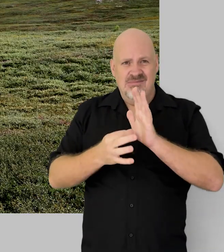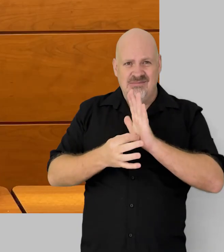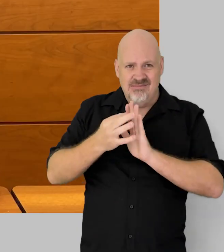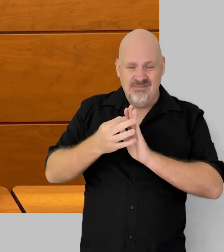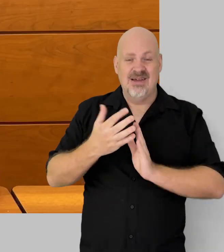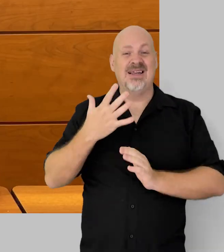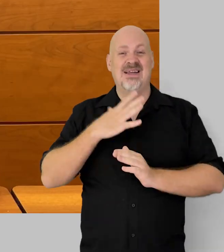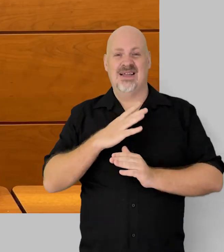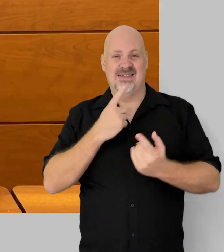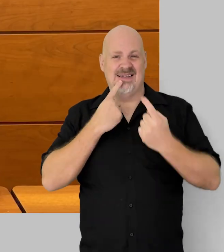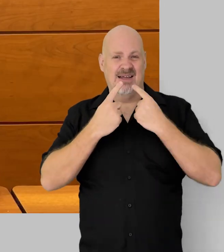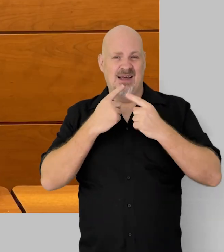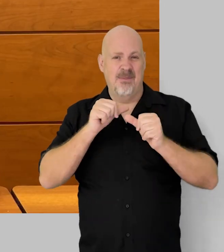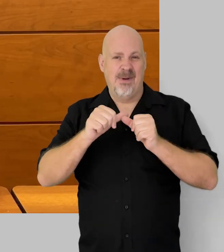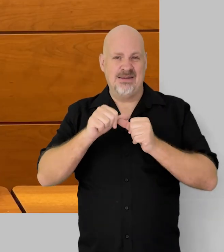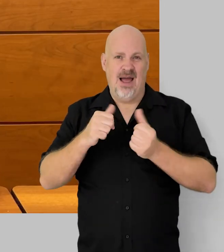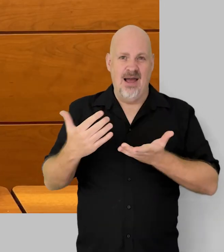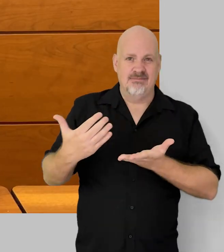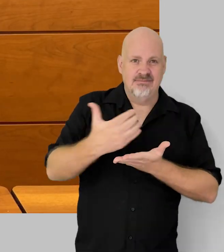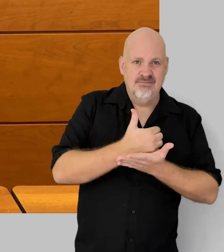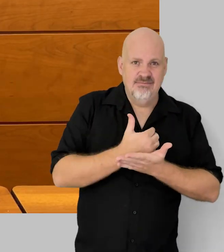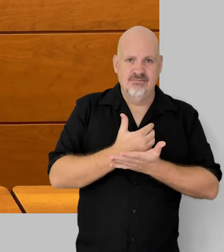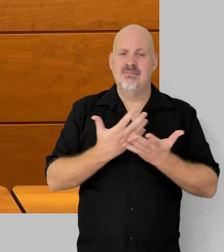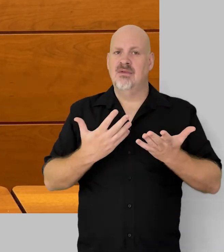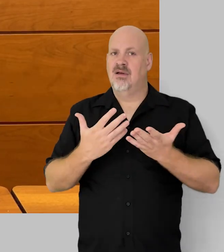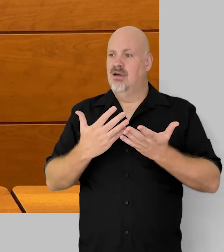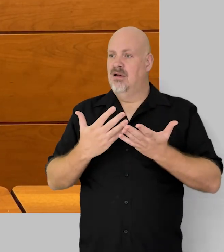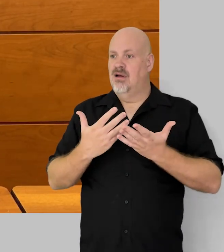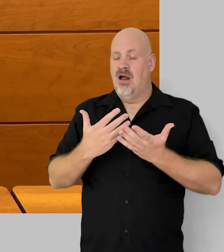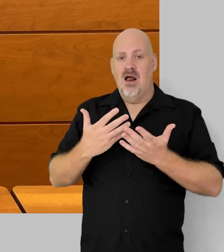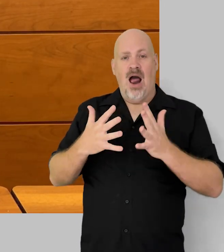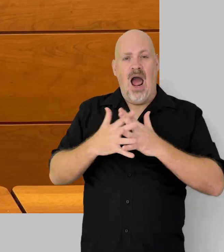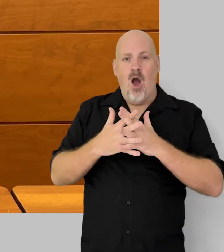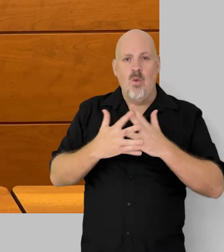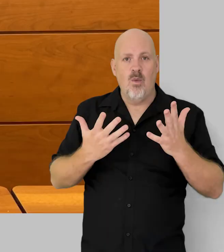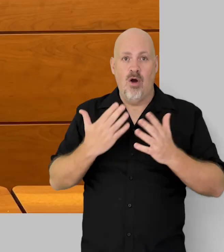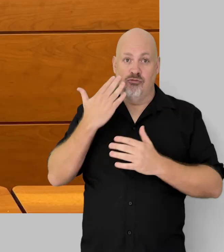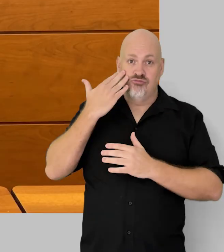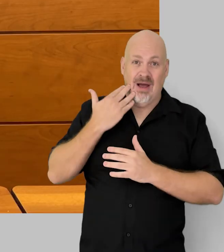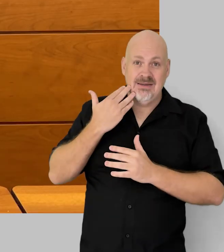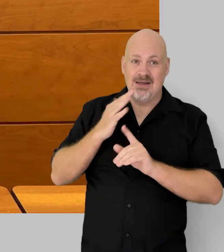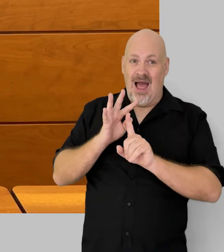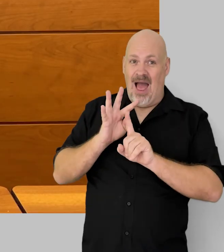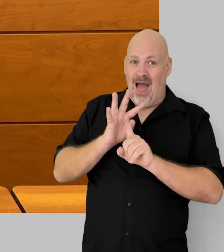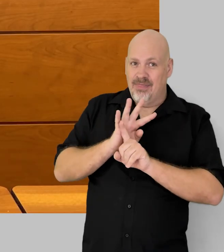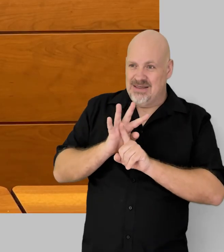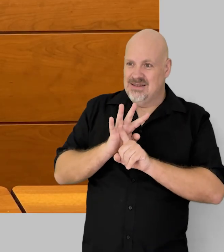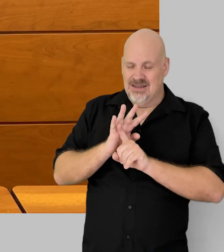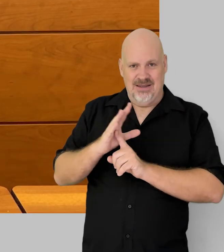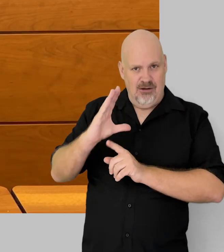This helps us to better understand their current lifestyle patterns, lower access to health care, and reduced